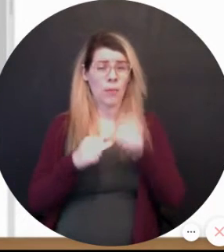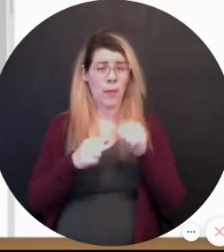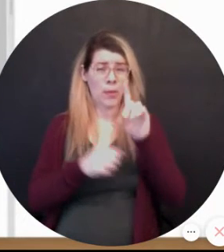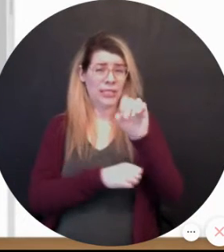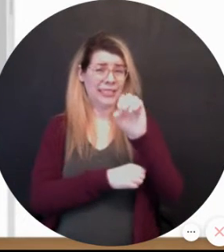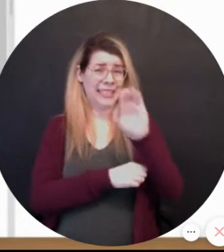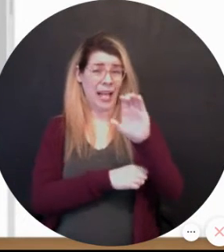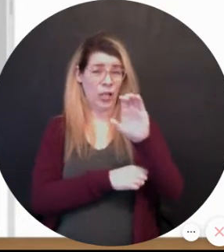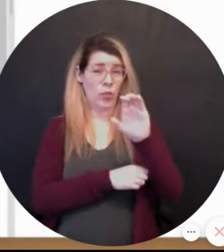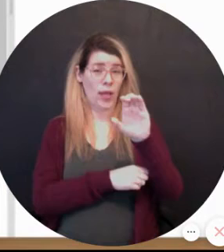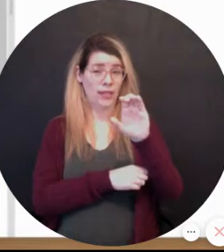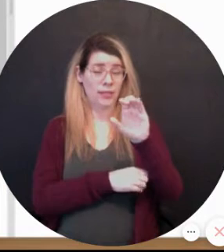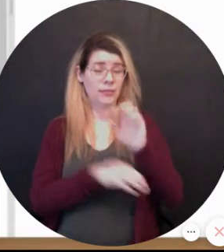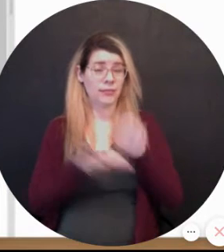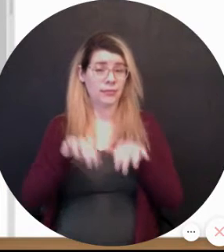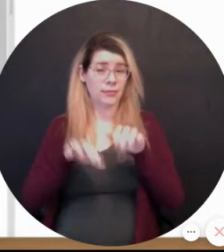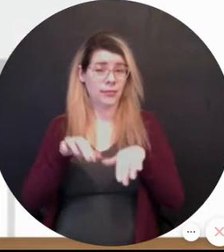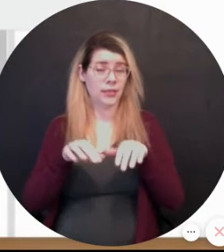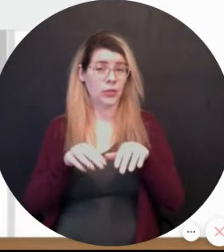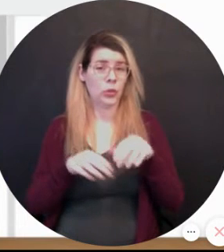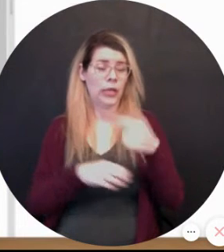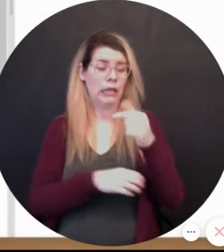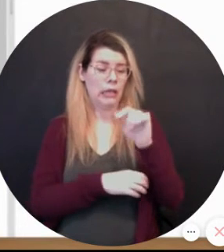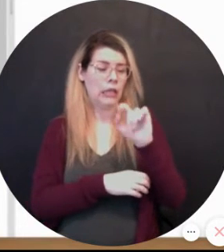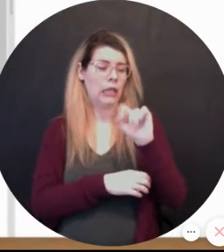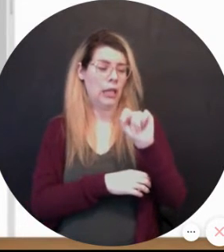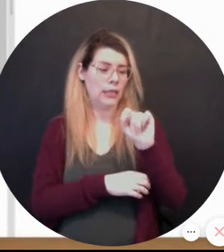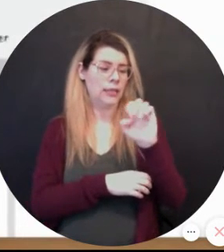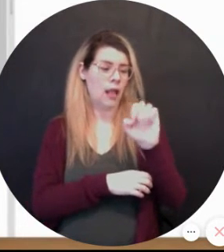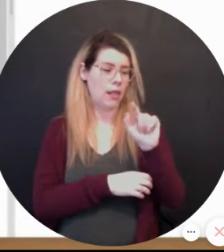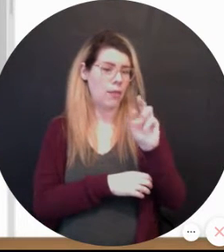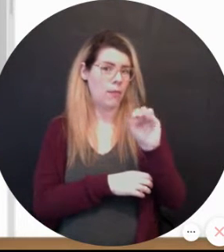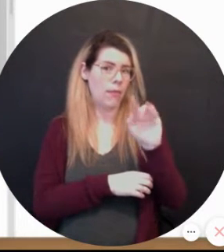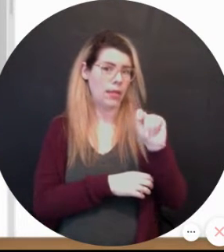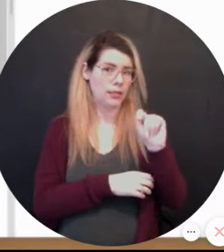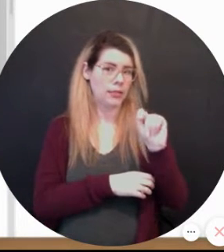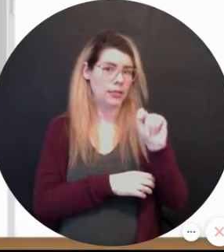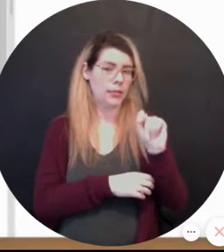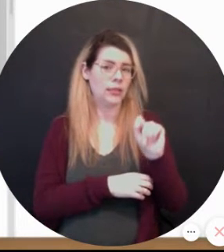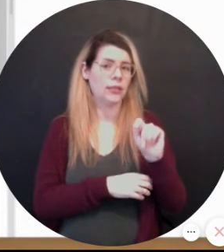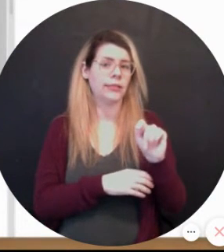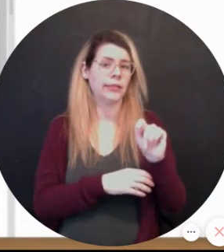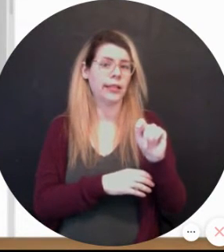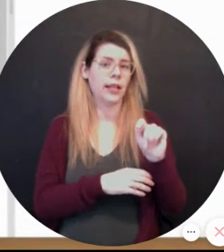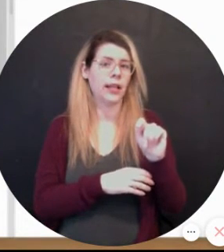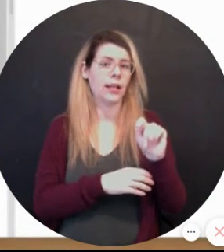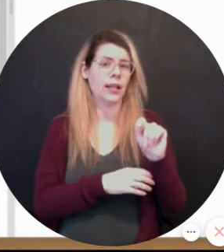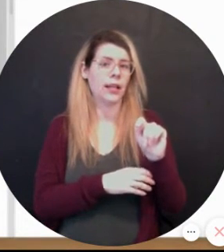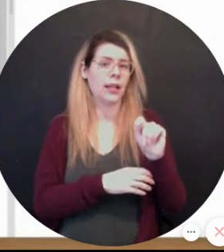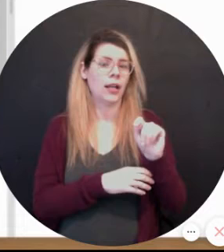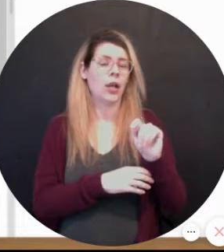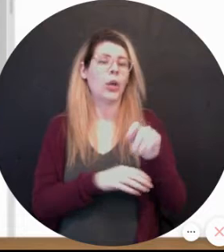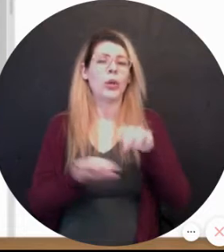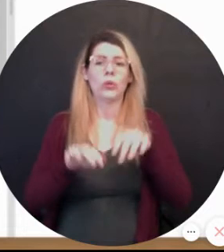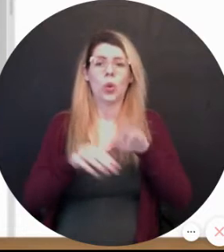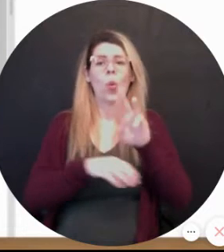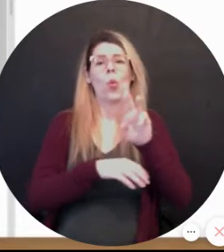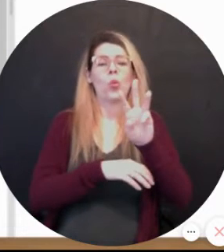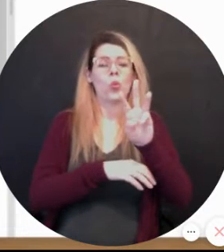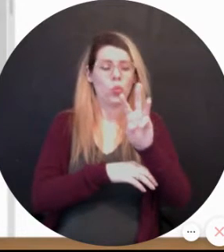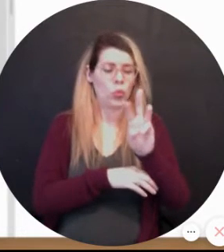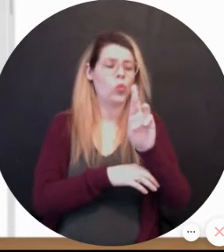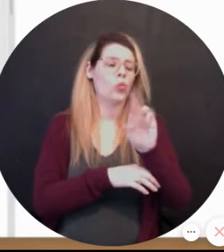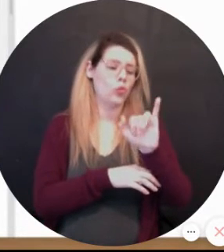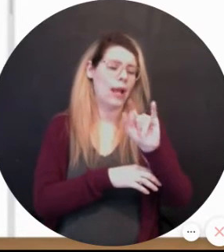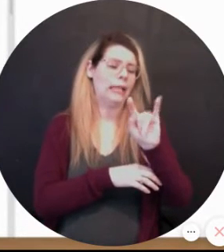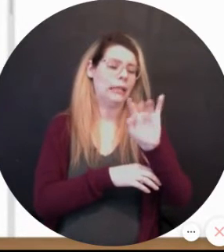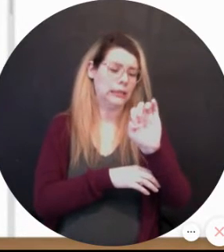your elements. So, document.write(now); As of right now, as a stand alone, nothing's